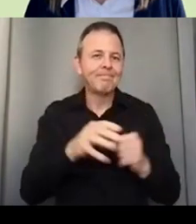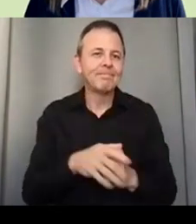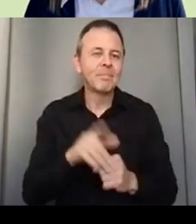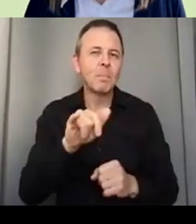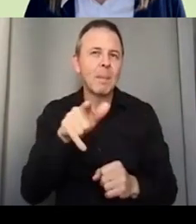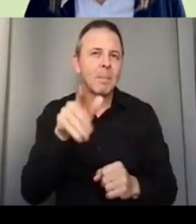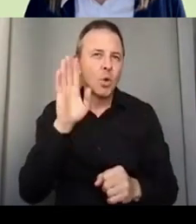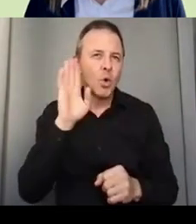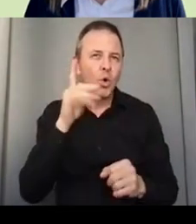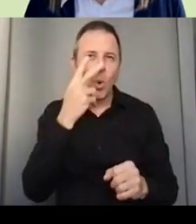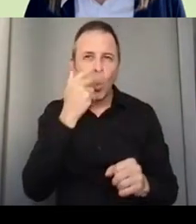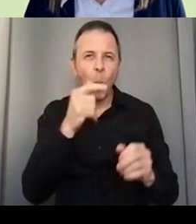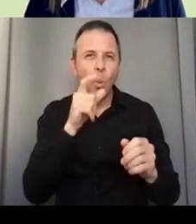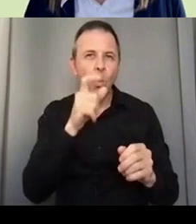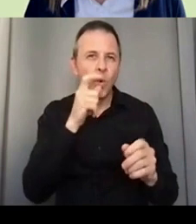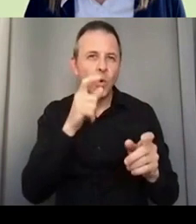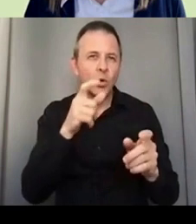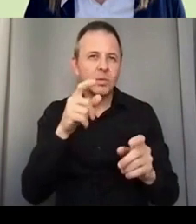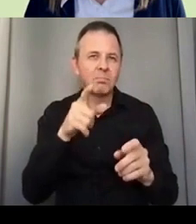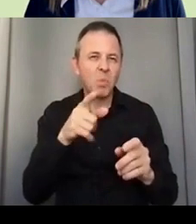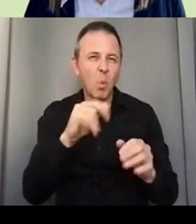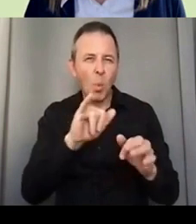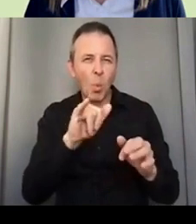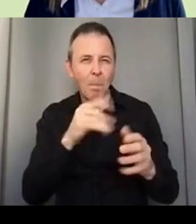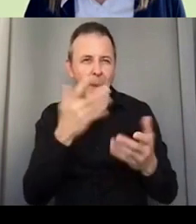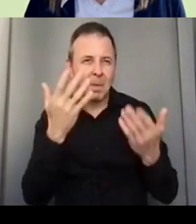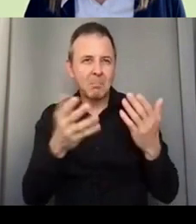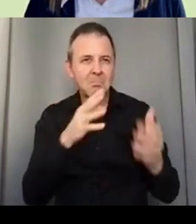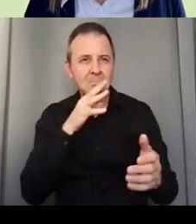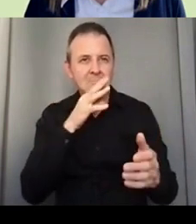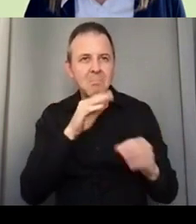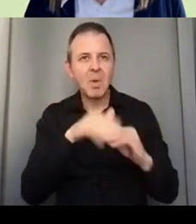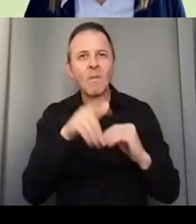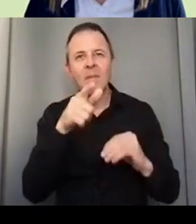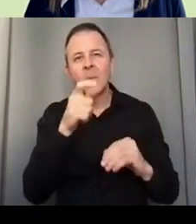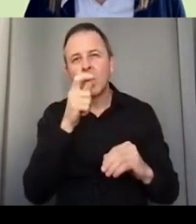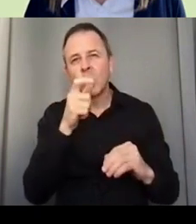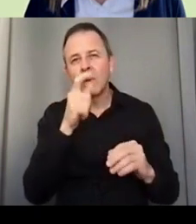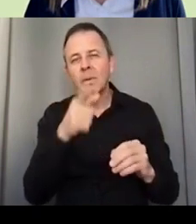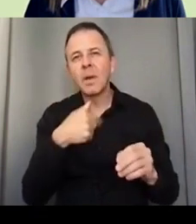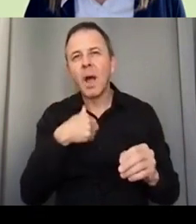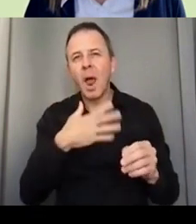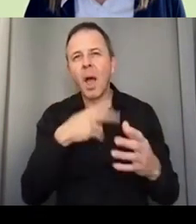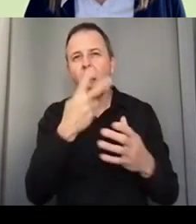old terms or be unfamiliar with terms we like to use both on this webinar